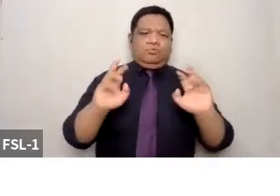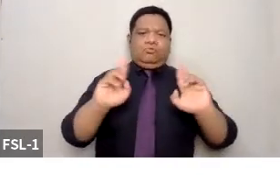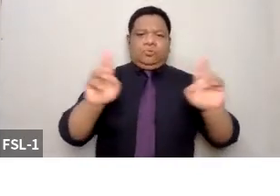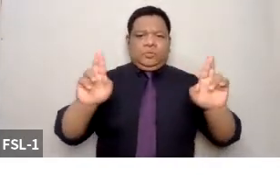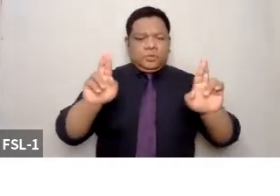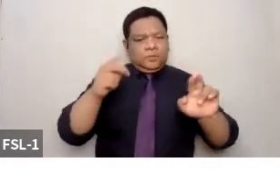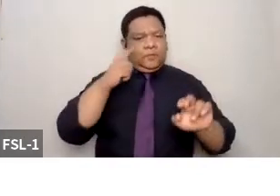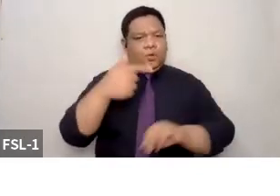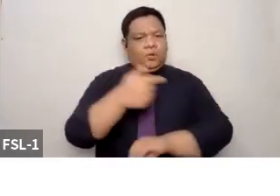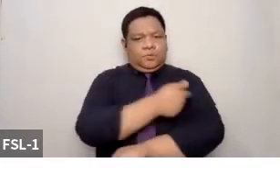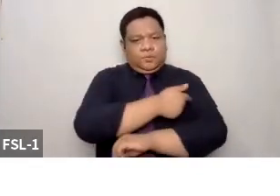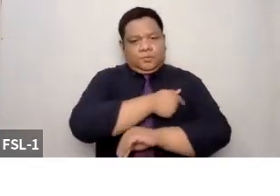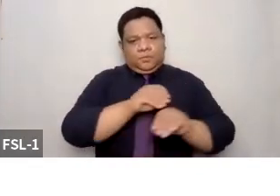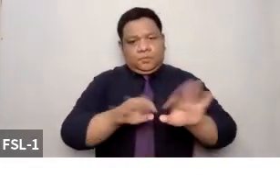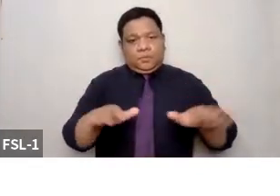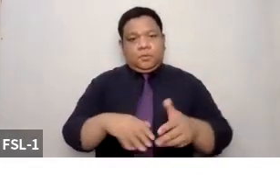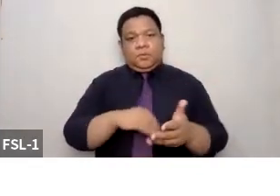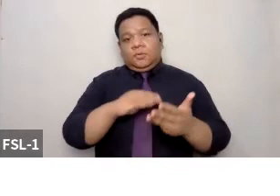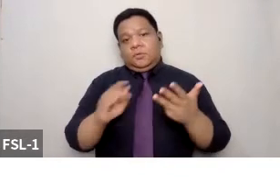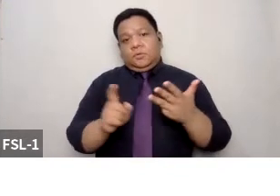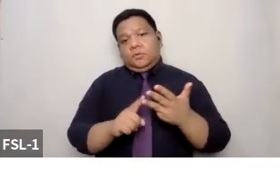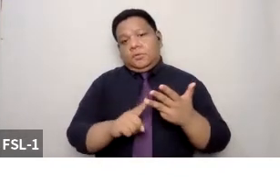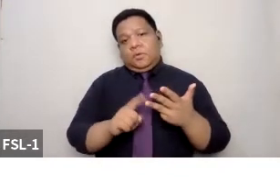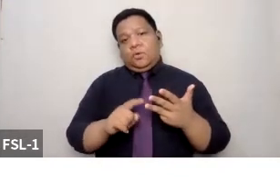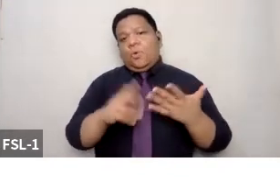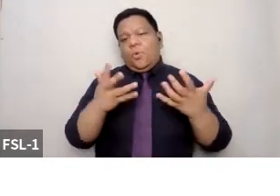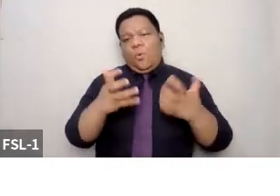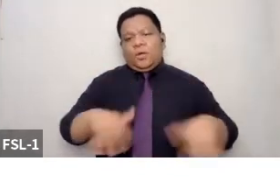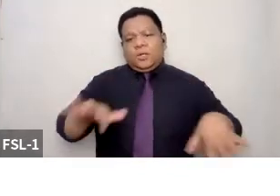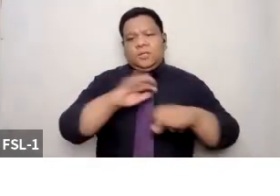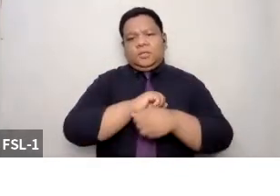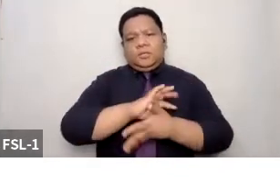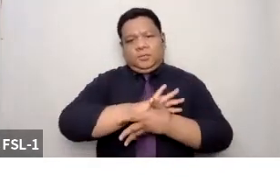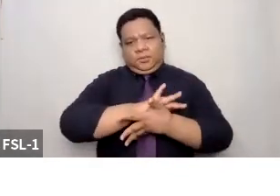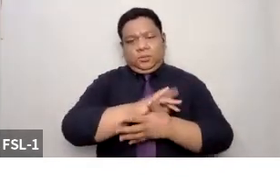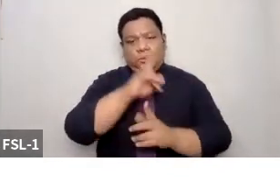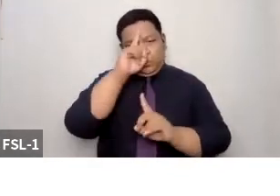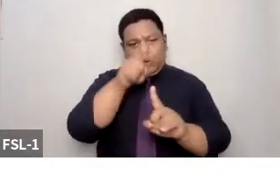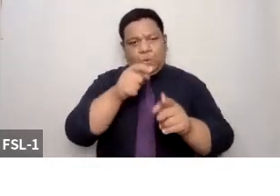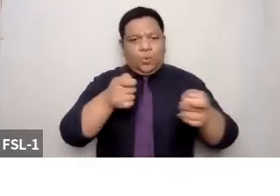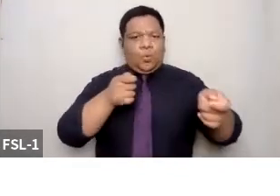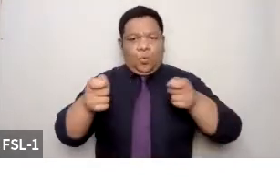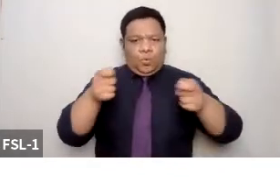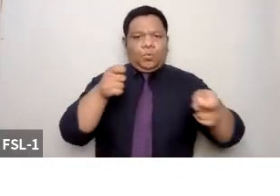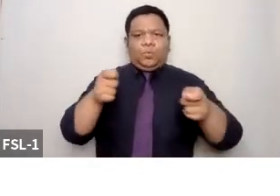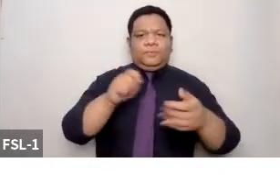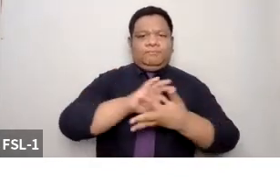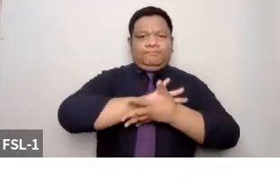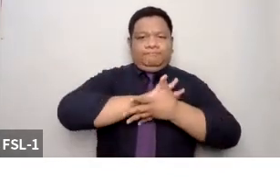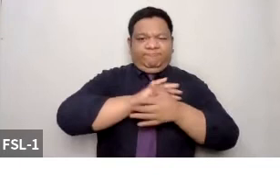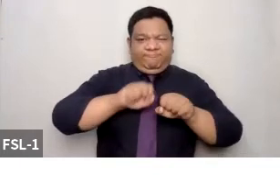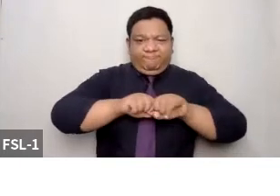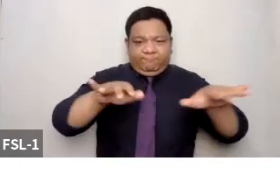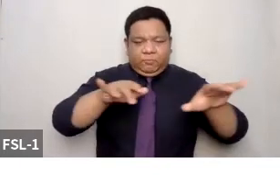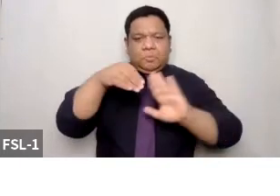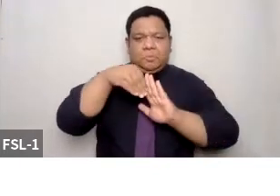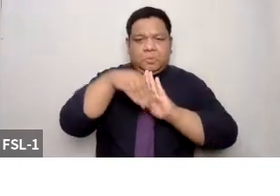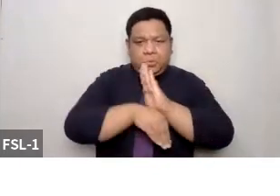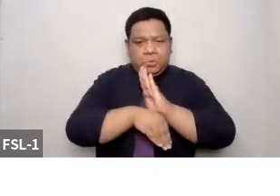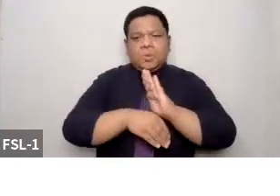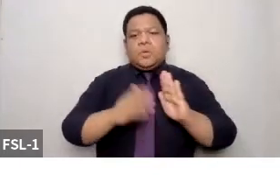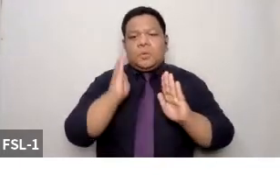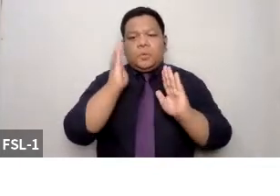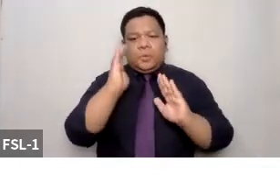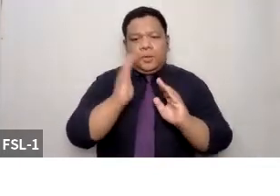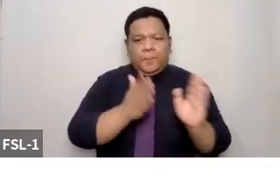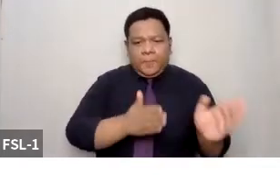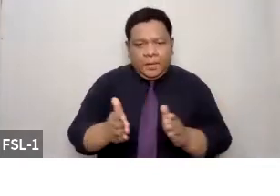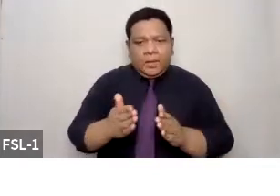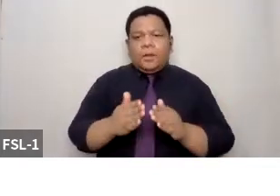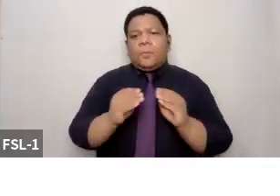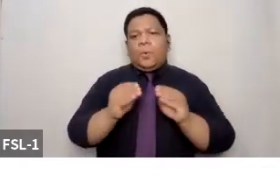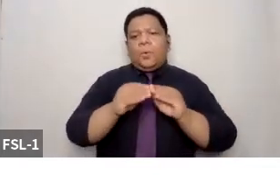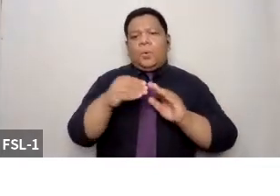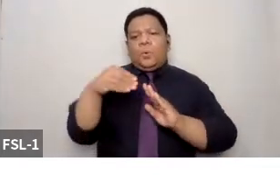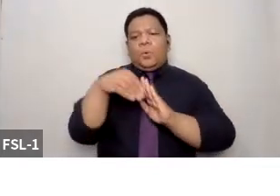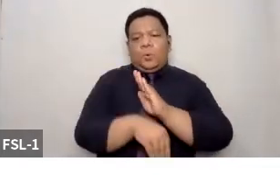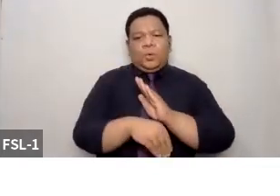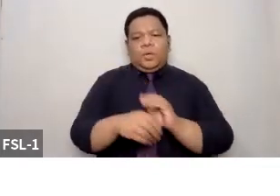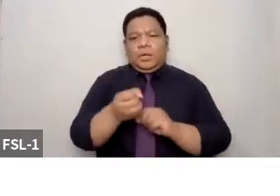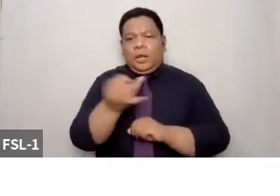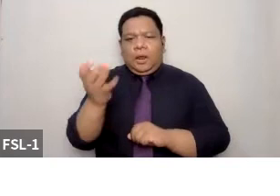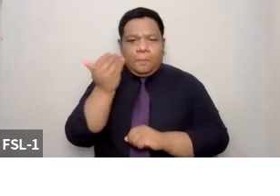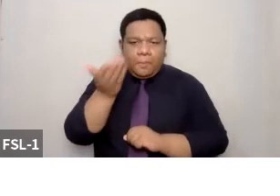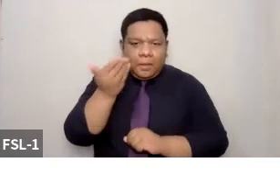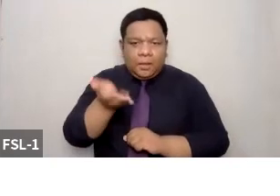And then to end the acute phase of the pandemic, our goal is to control the pandemic, lower the transmission rates and lower the mortality and morbidity from COVID-19.